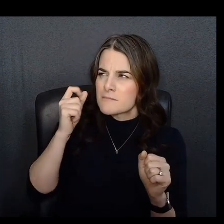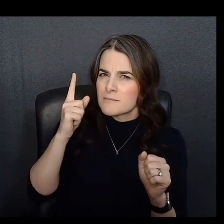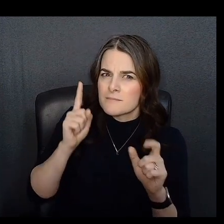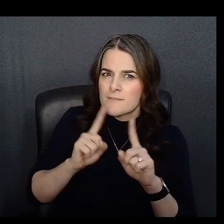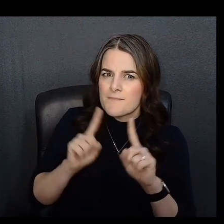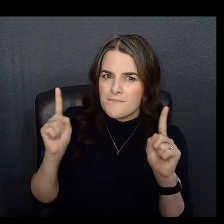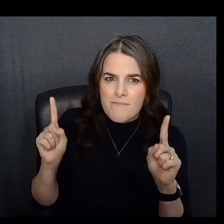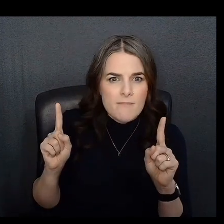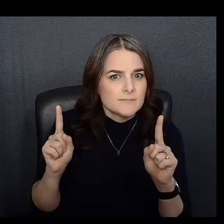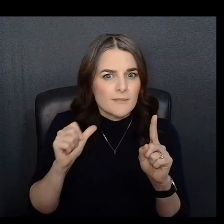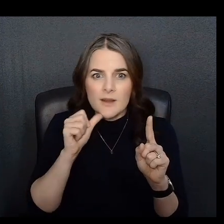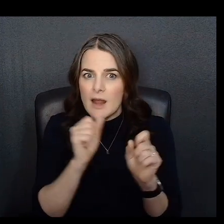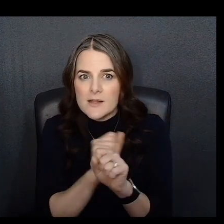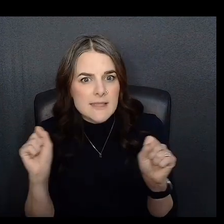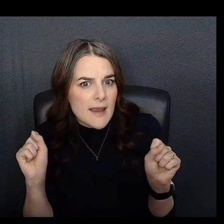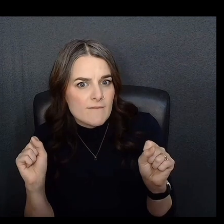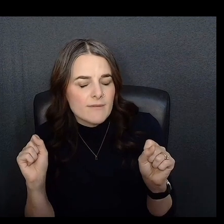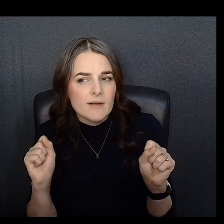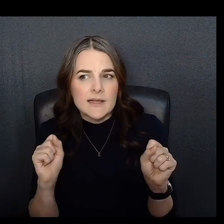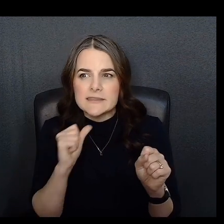Something is not happening in the way that it should be.